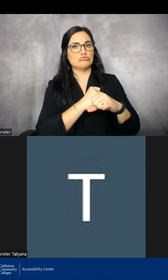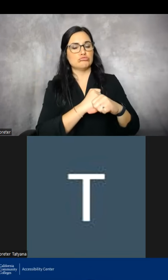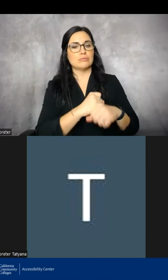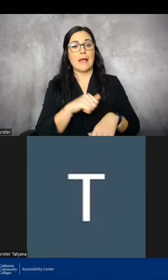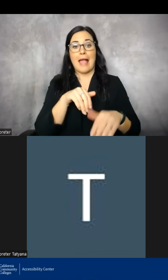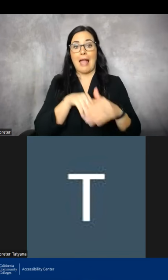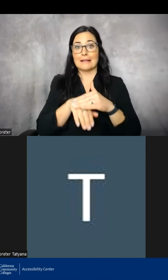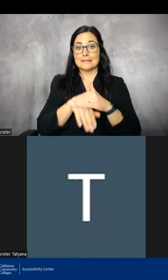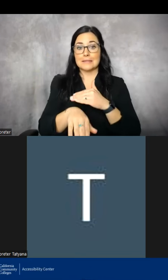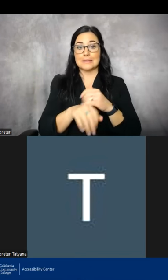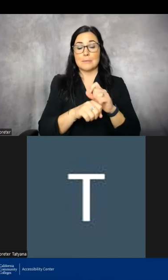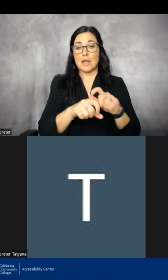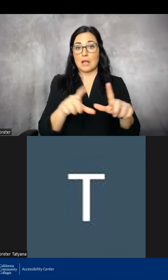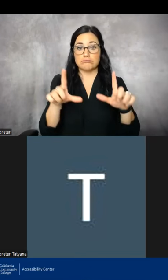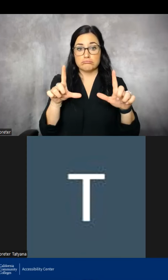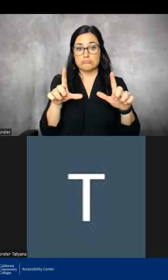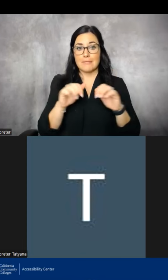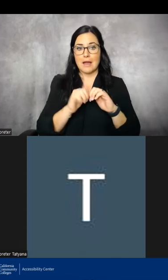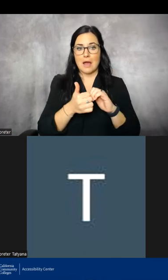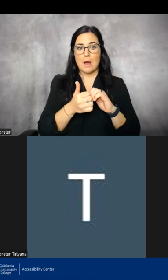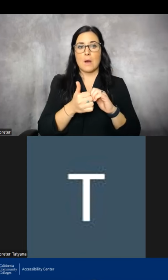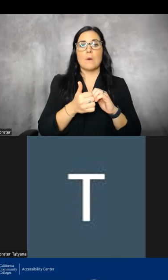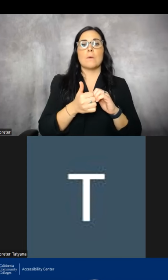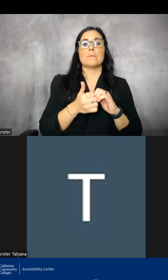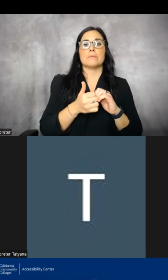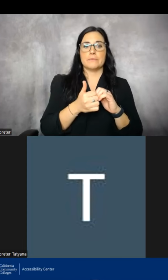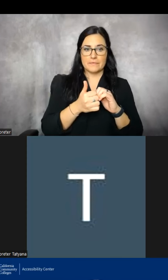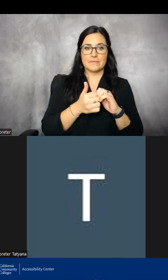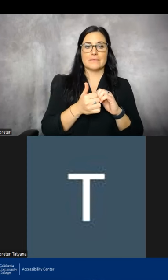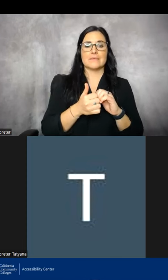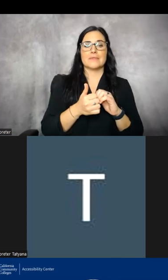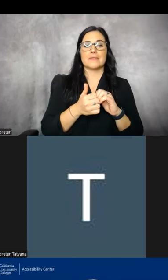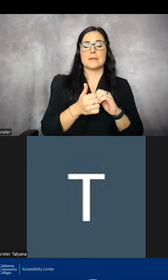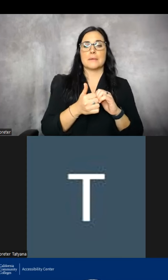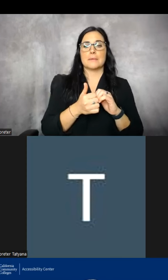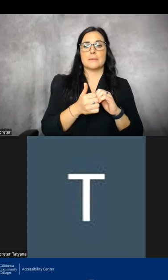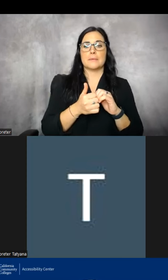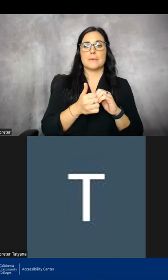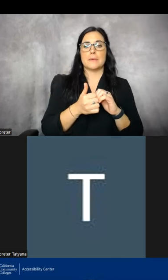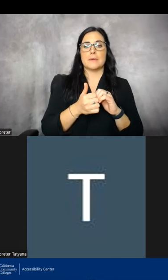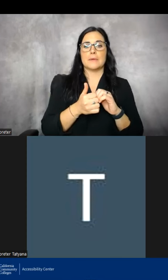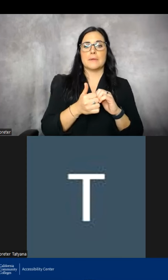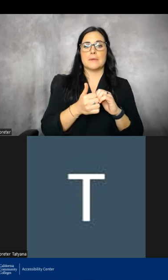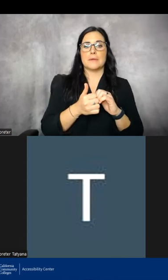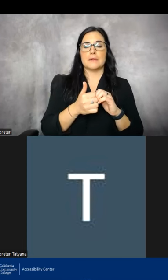High restrictions hold sway, assistive techs at bay, speech and braille, locked inside.